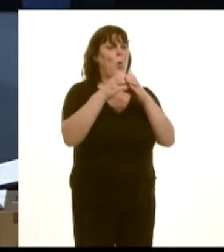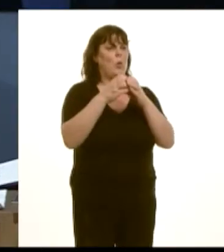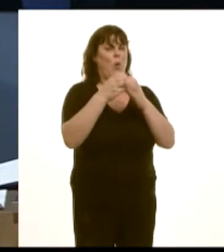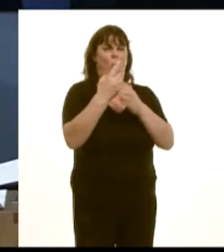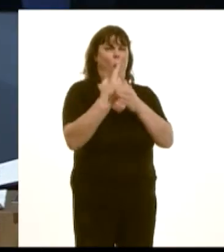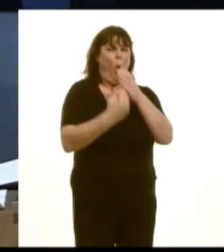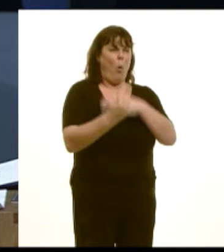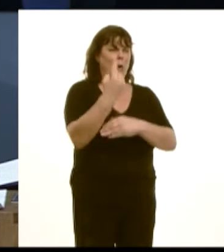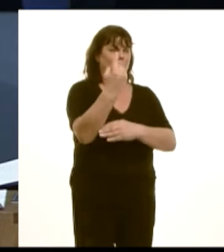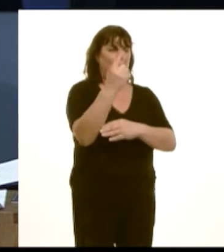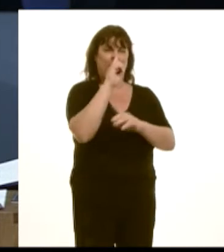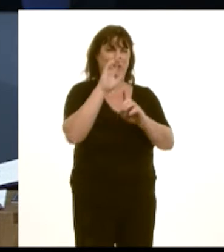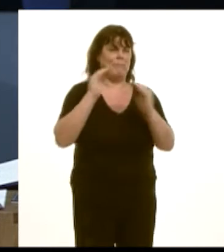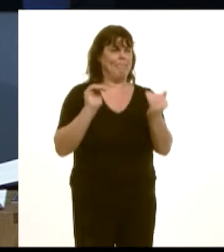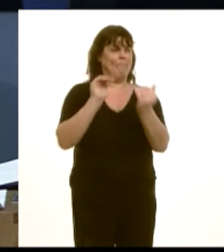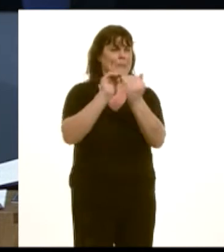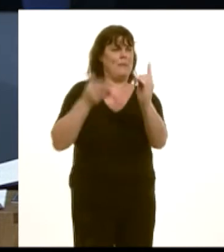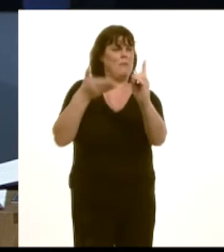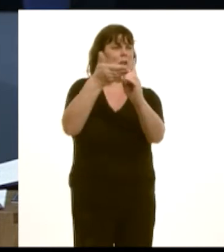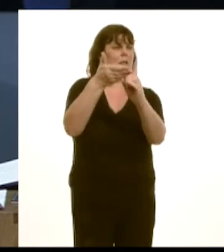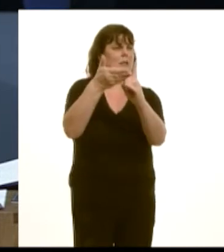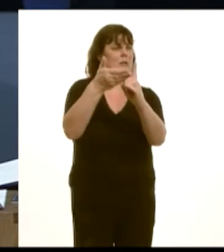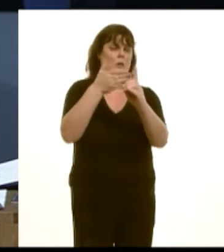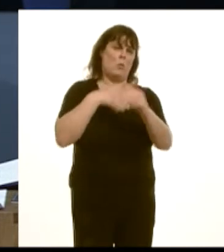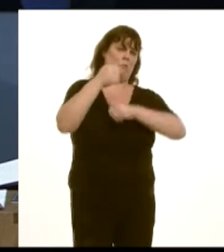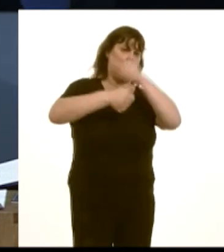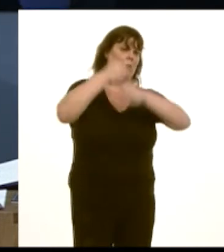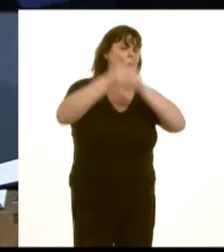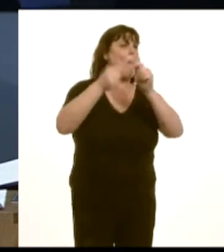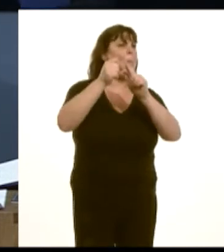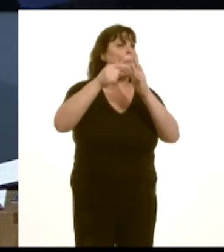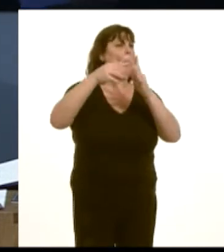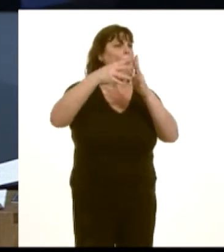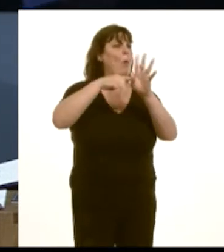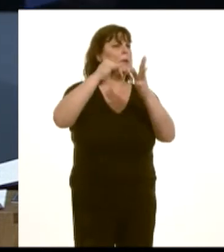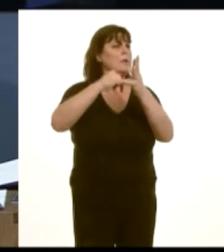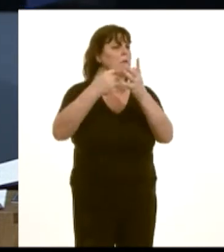meet the Welsh Government's targets. I congratulate it on doing that. However, many of my constituents